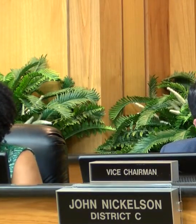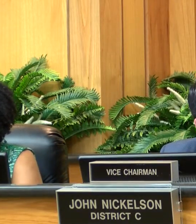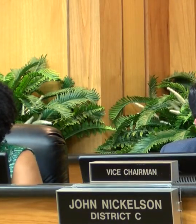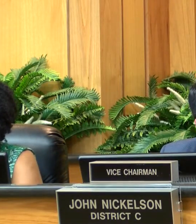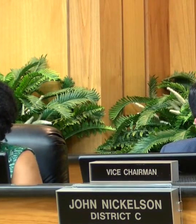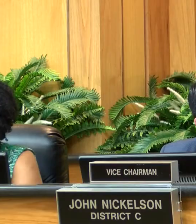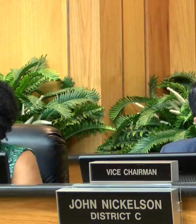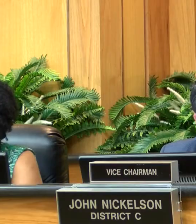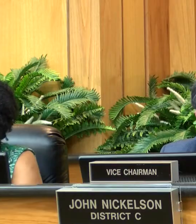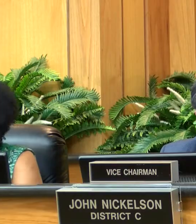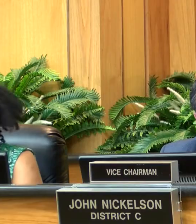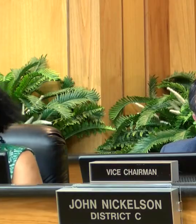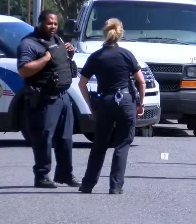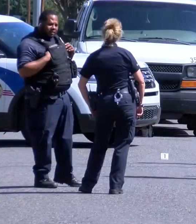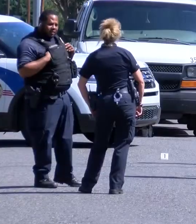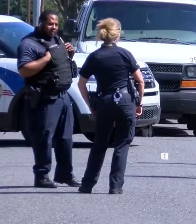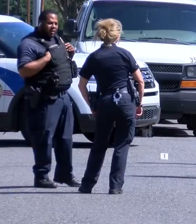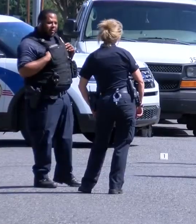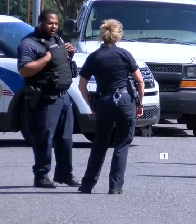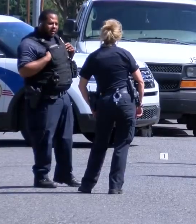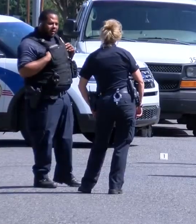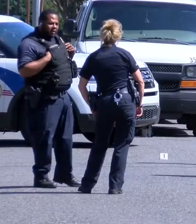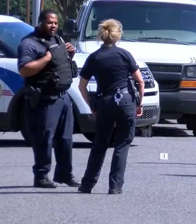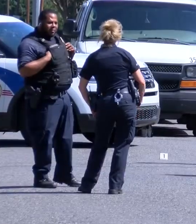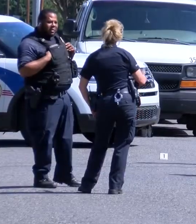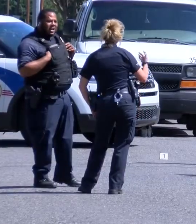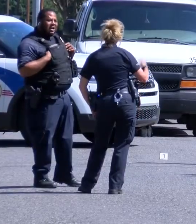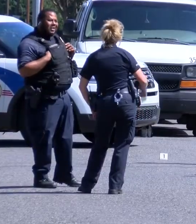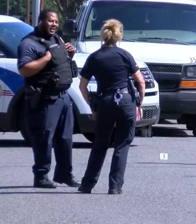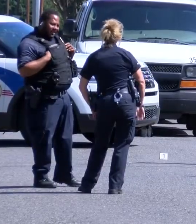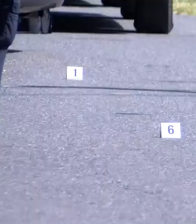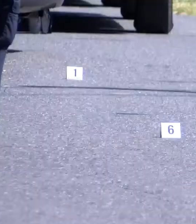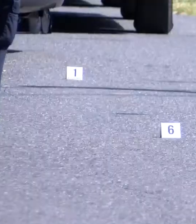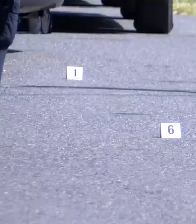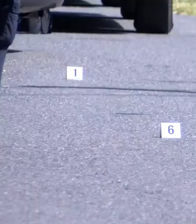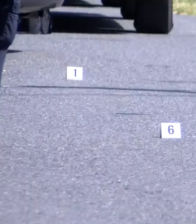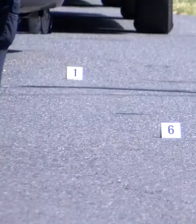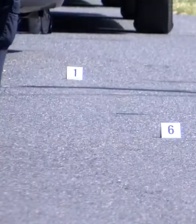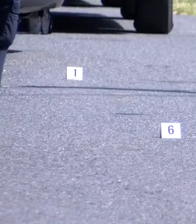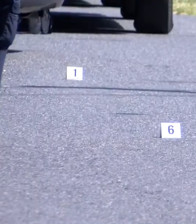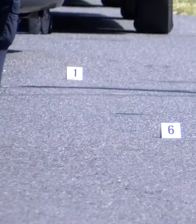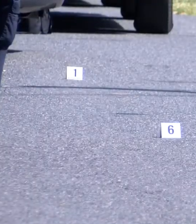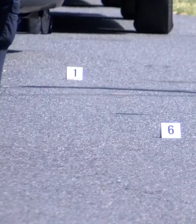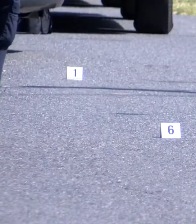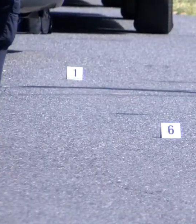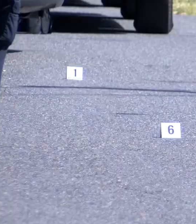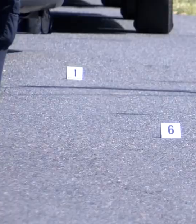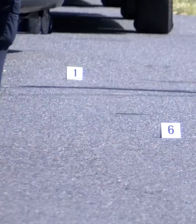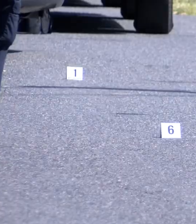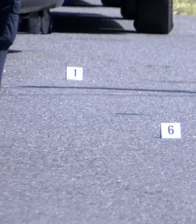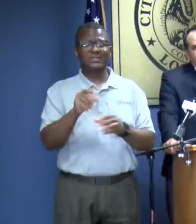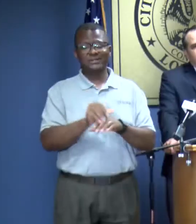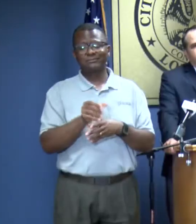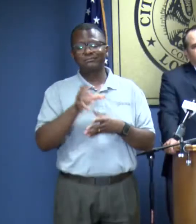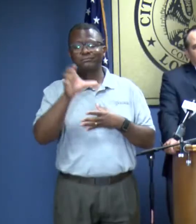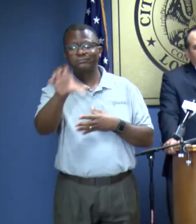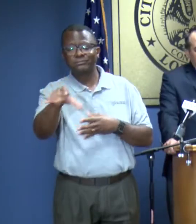RAYMOND'S RESIGNATION OVER THE LAST FEW WEEKS ... ADDING RAYMOND DID ALL HE COULD UNDER THE CIRCUMSTANCES HE WAS PRESENTED.(Councilman John Nickelson)"I am confident as a member of city council that Chief Raymond did qall he